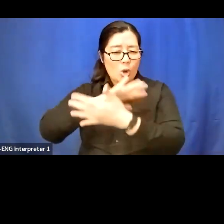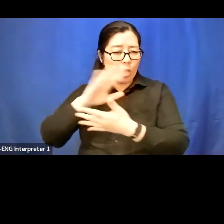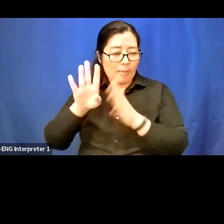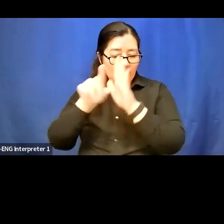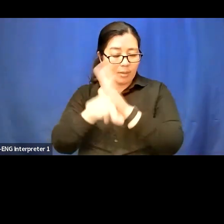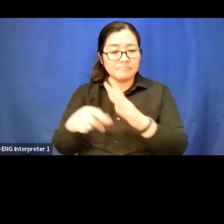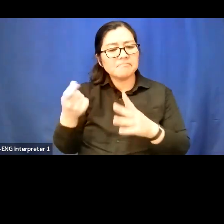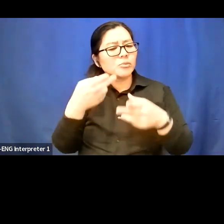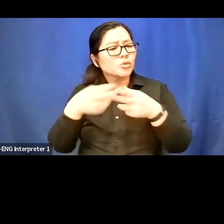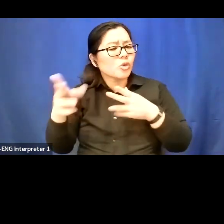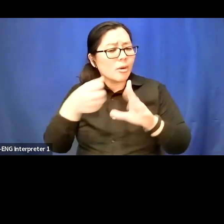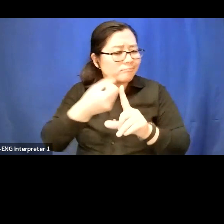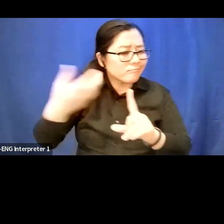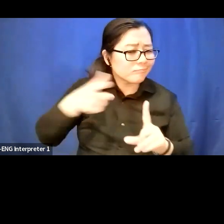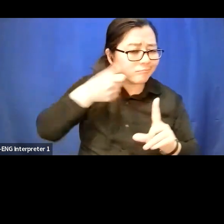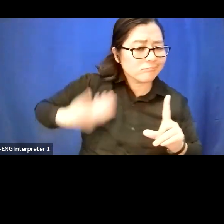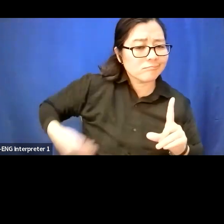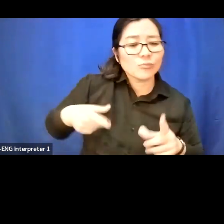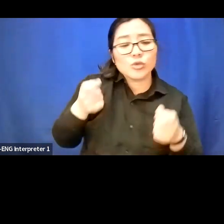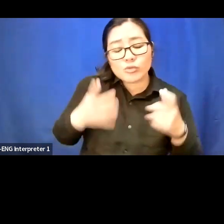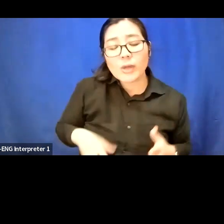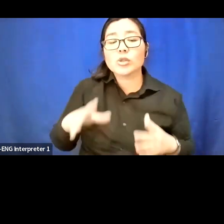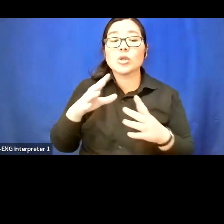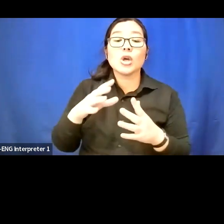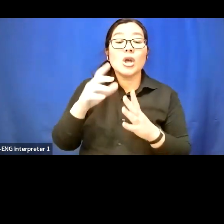I'm a director and screenwriter, and I've written on two Netflix animation shows.